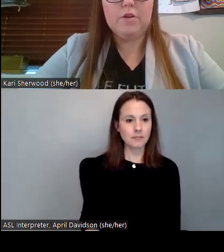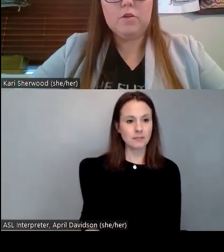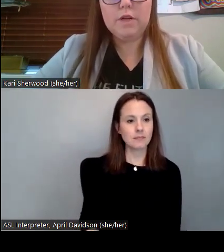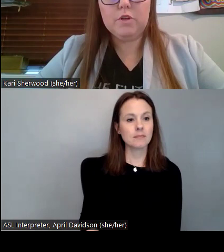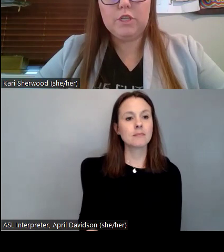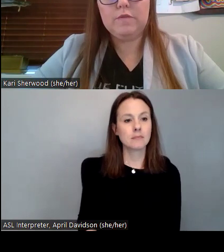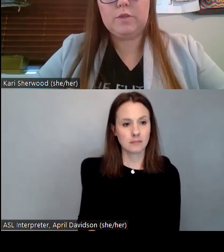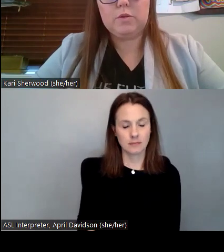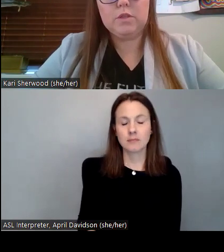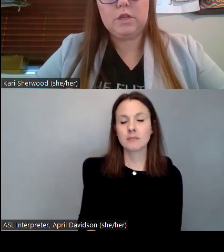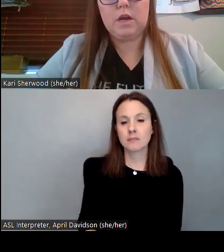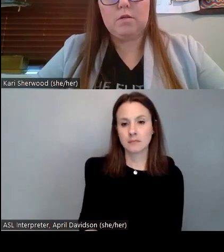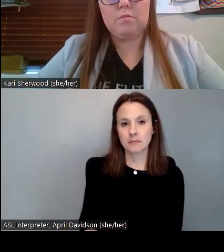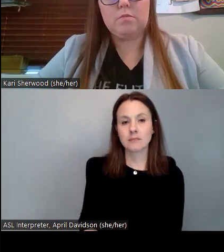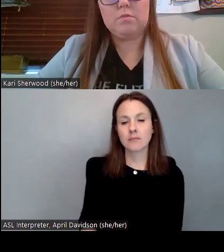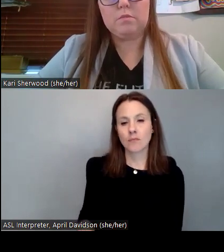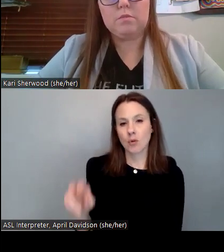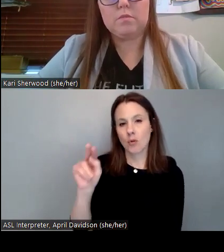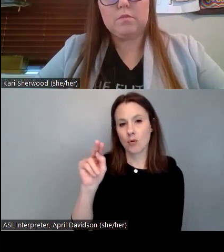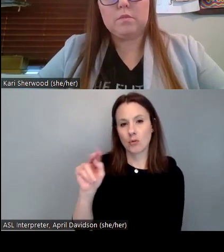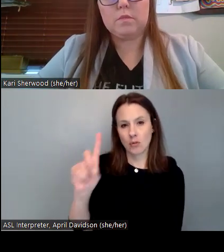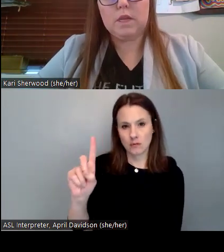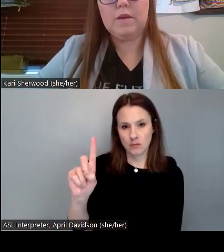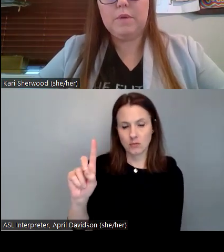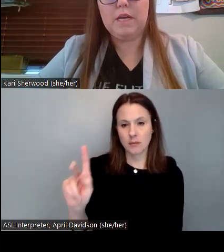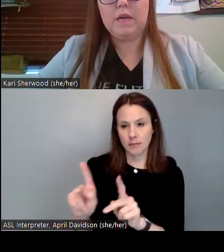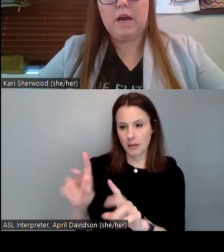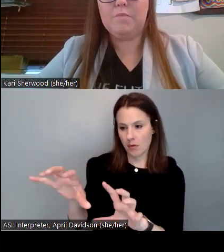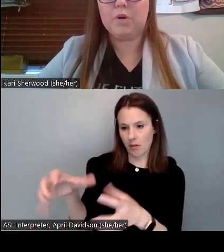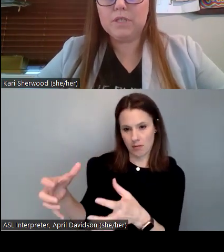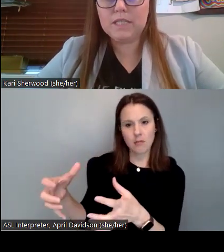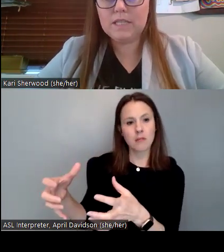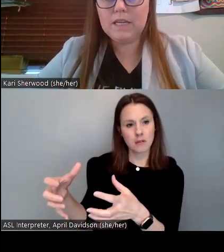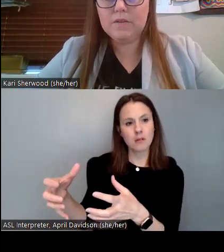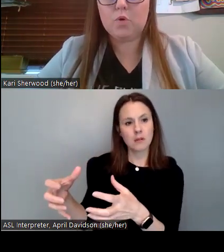And neurodivergent individuals can be hypersensitive or